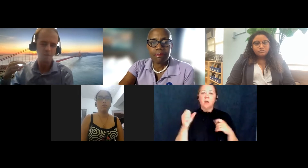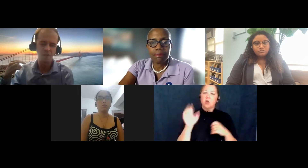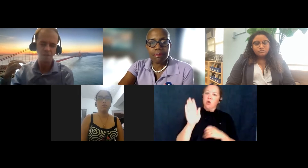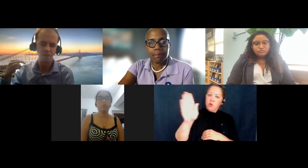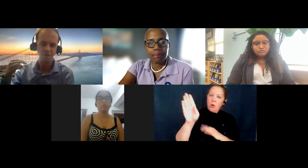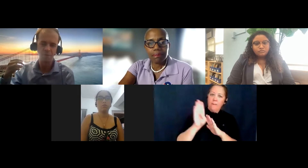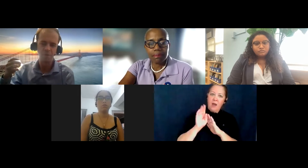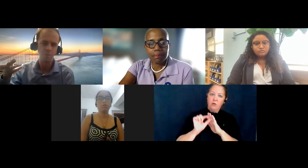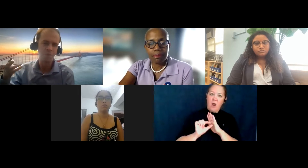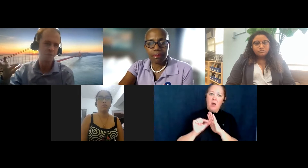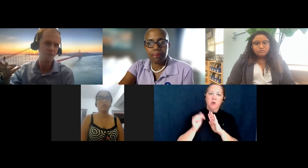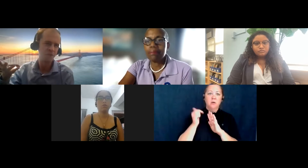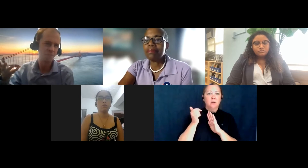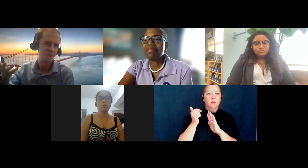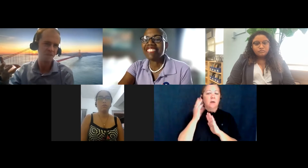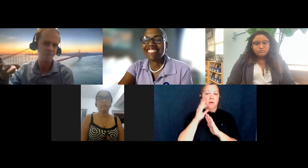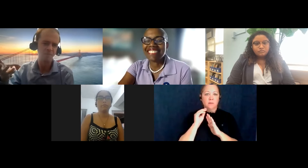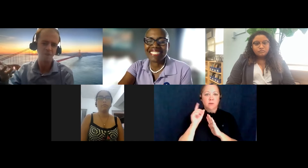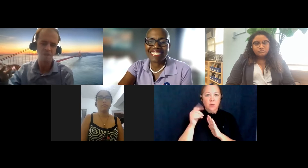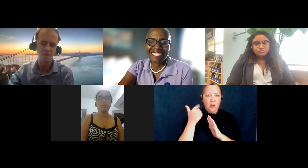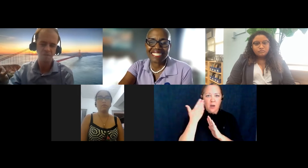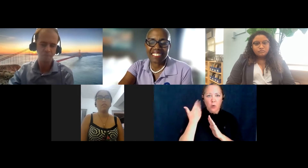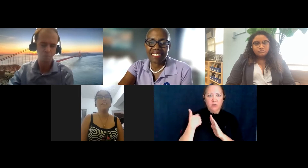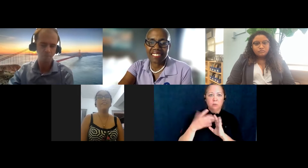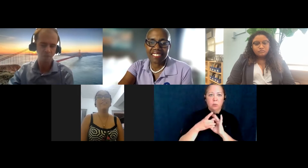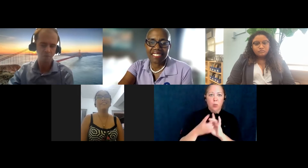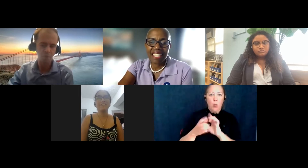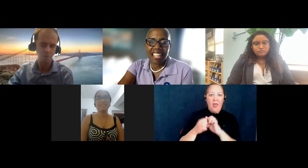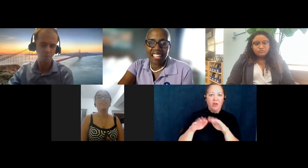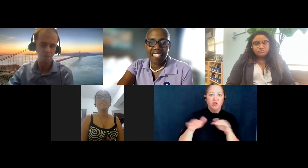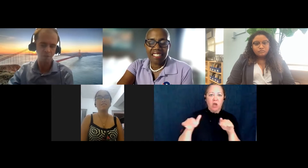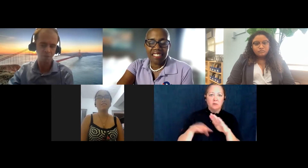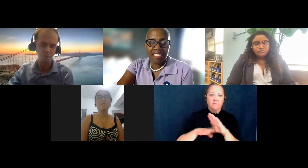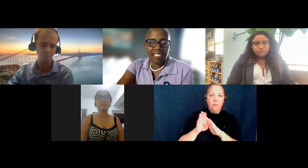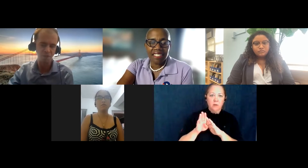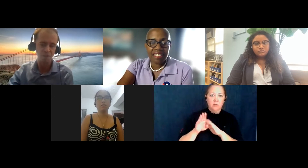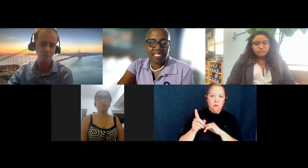some extra time so I'm skipping questions. Your background was in child development and that